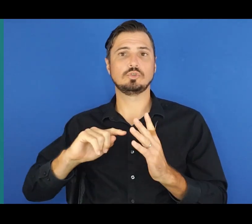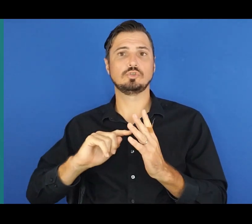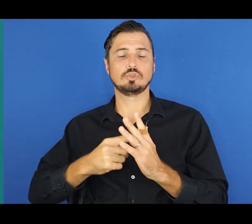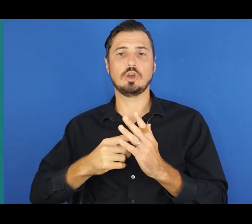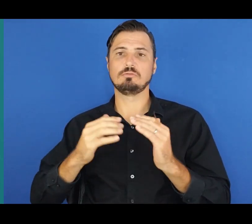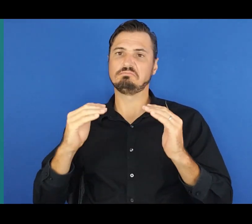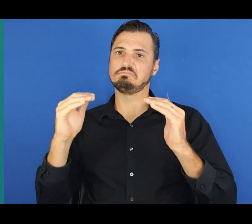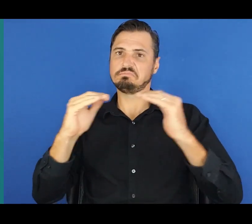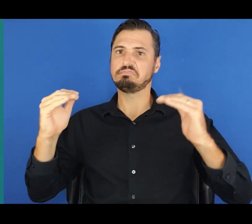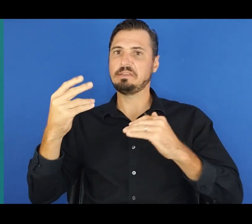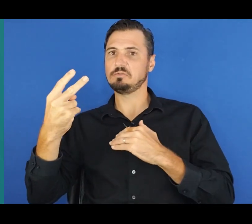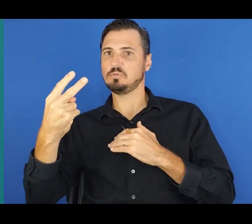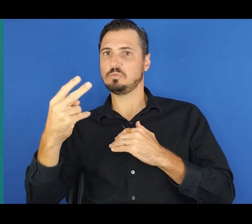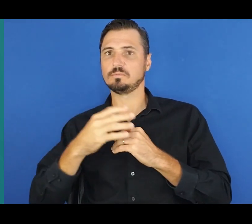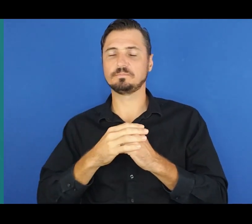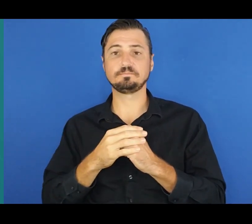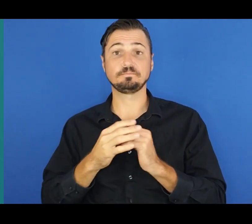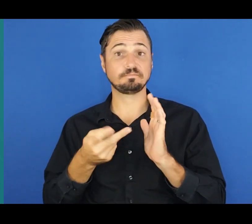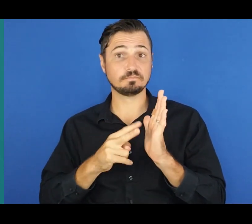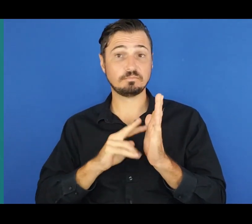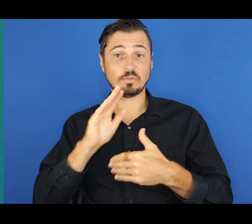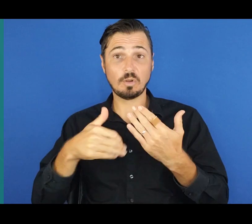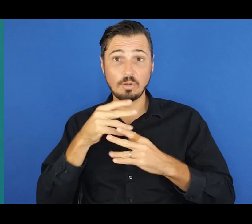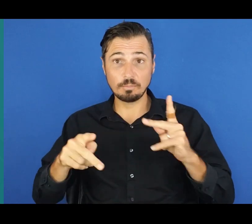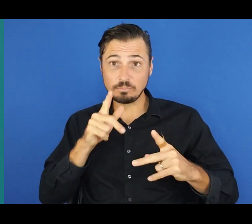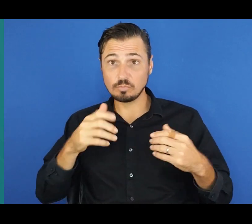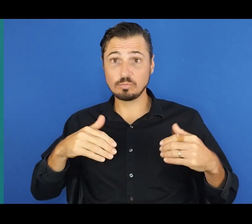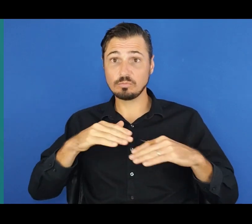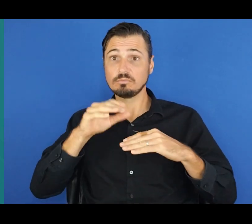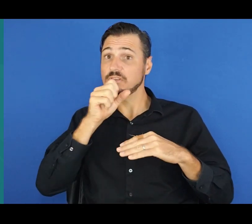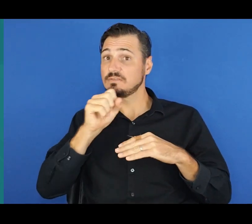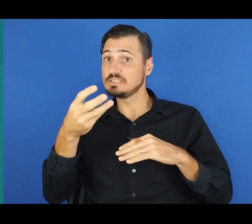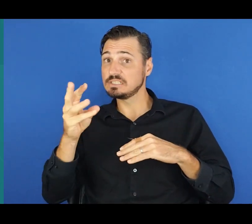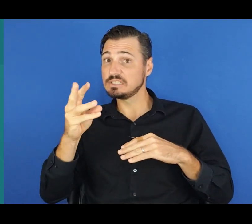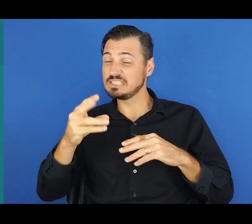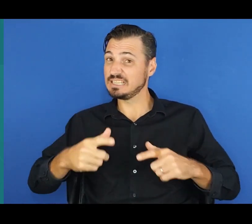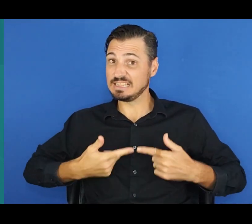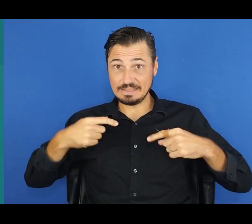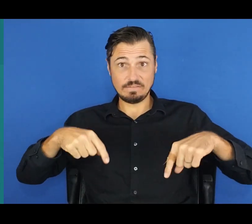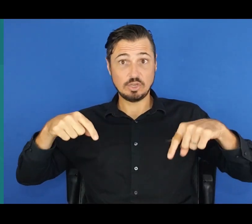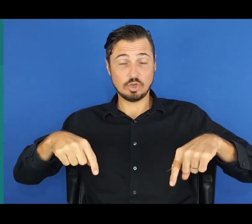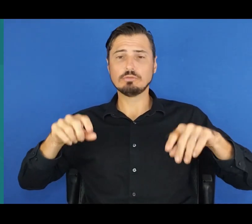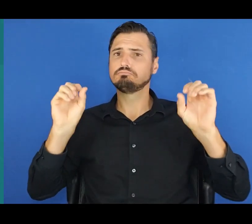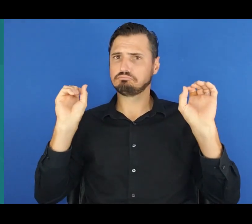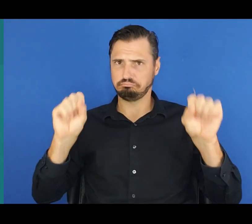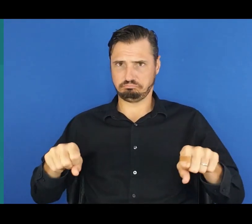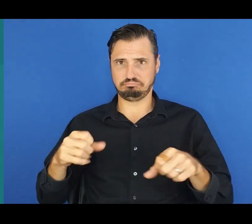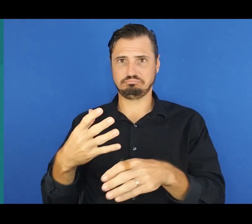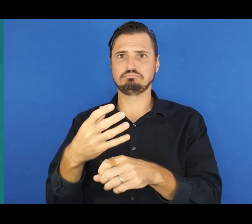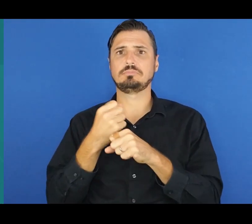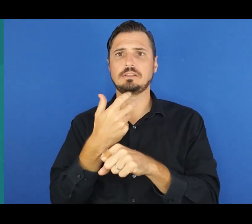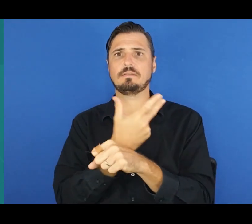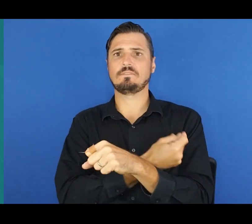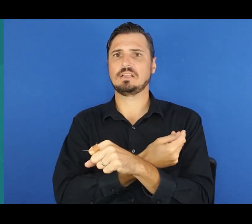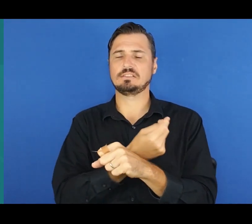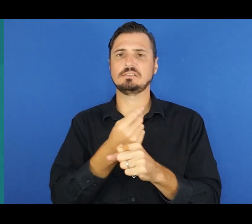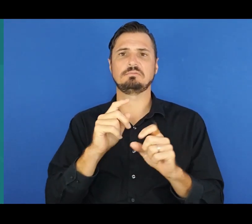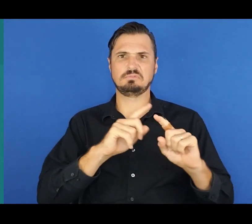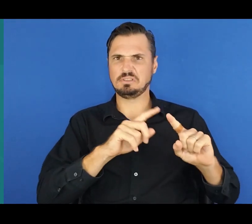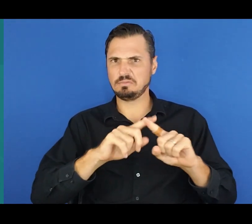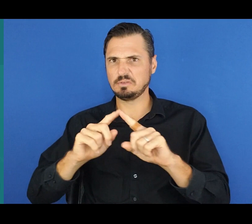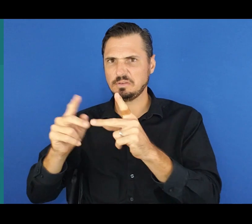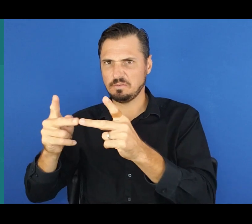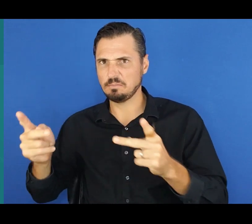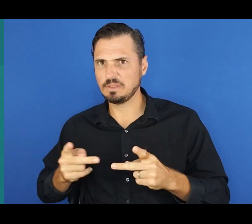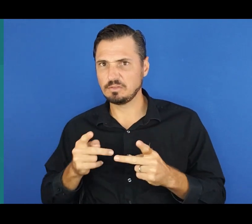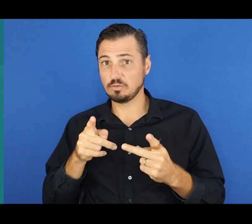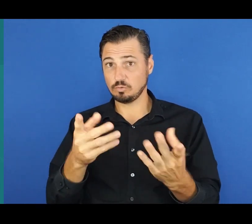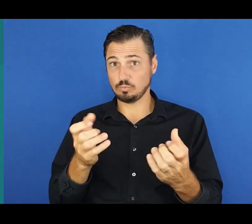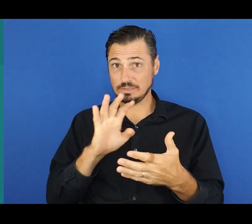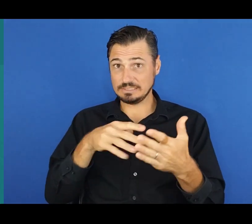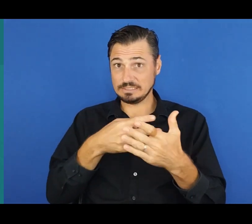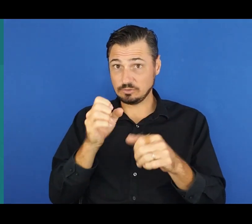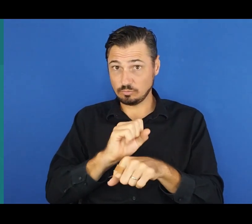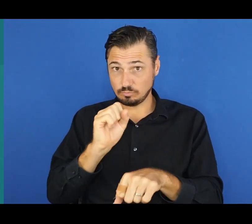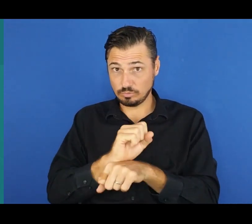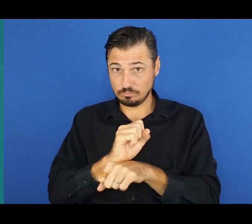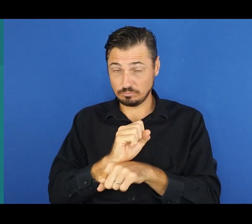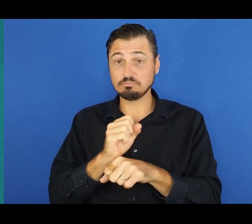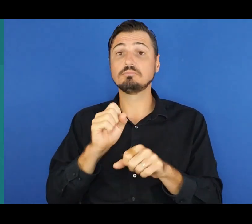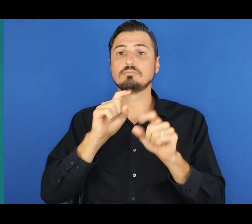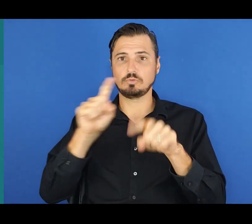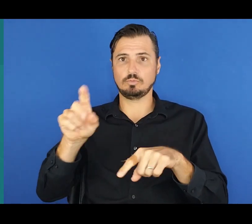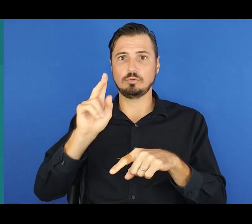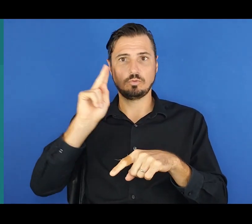This means ALL residents age 16 and older are eligible for COVID-19 vaccines at clinics around the island. To schedule an appointment, go to Kauai.gov/vaccine.